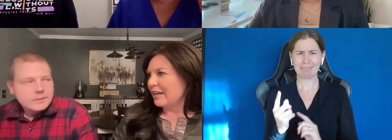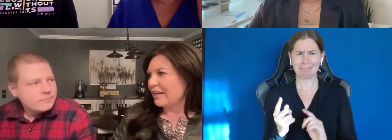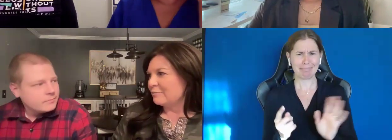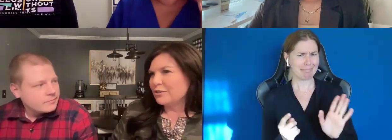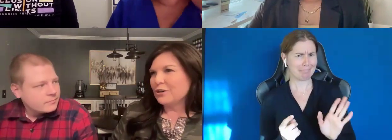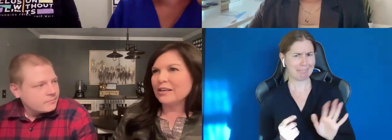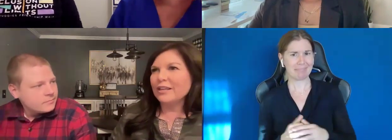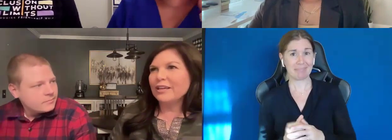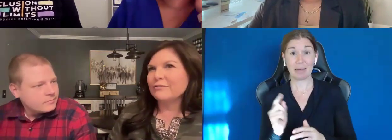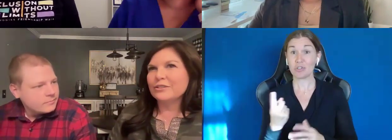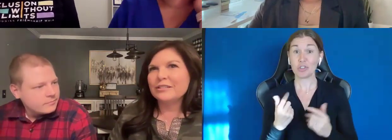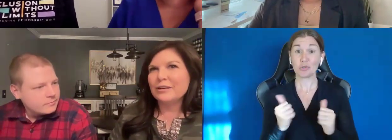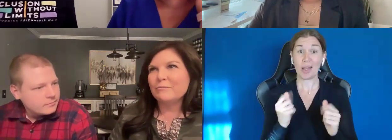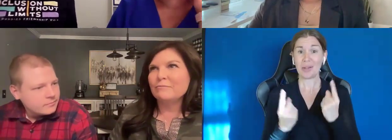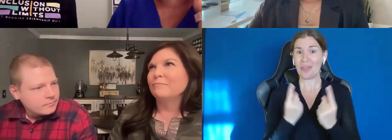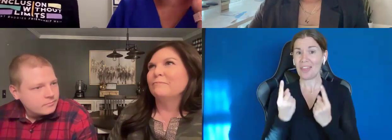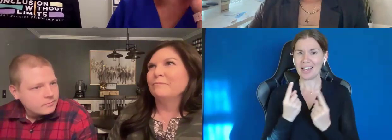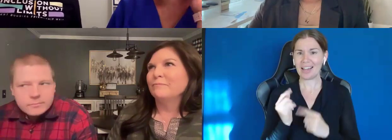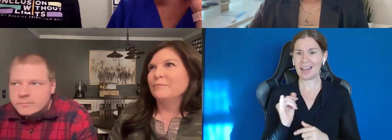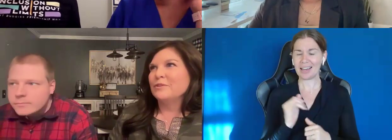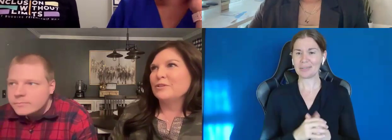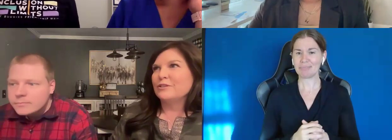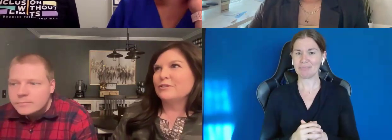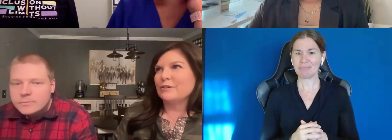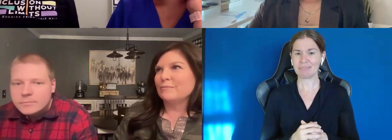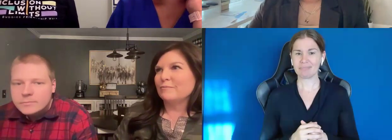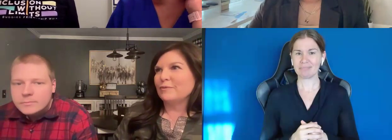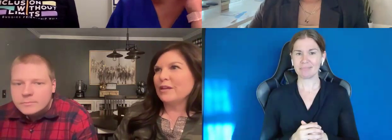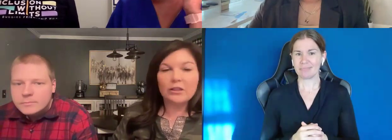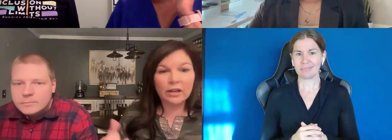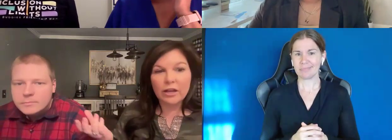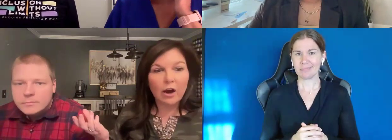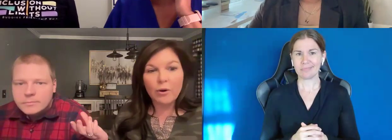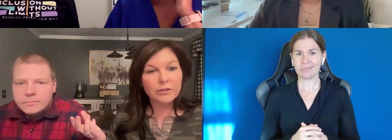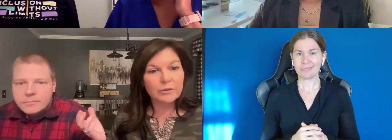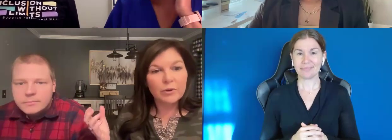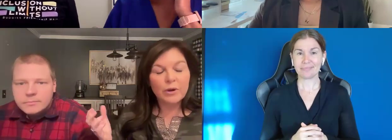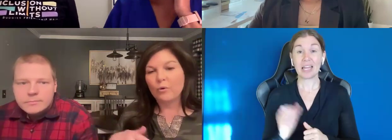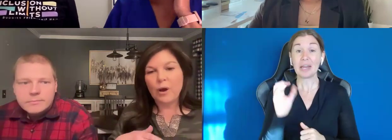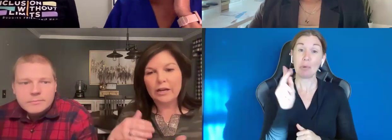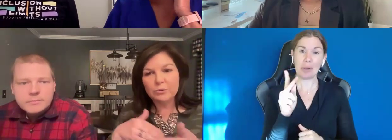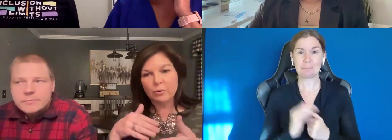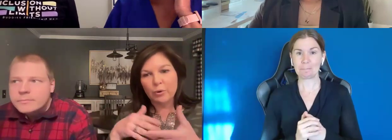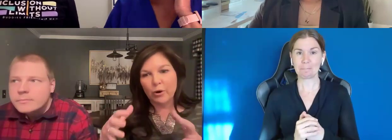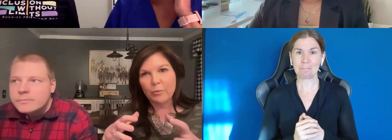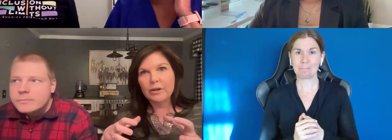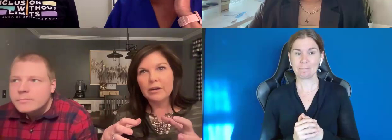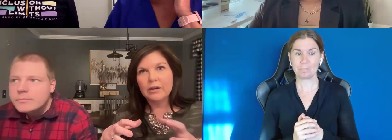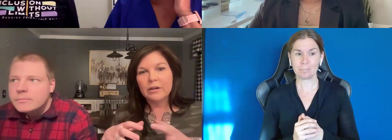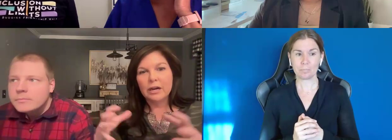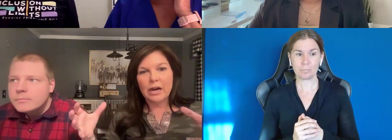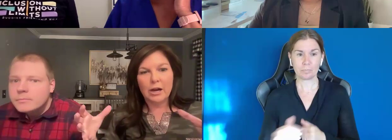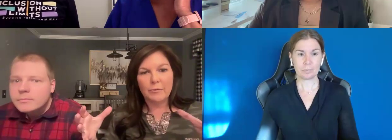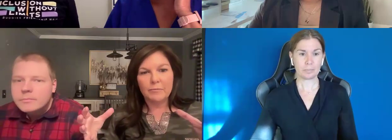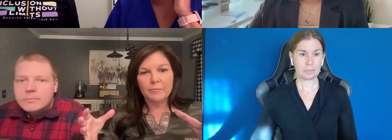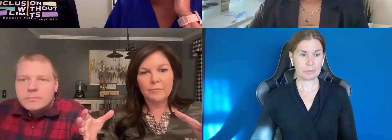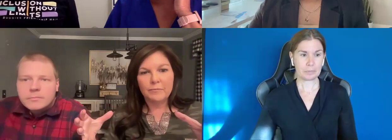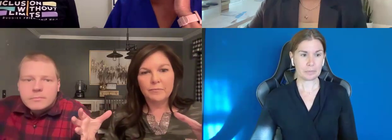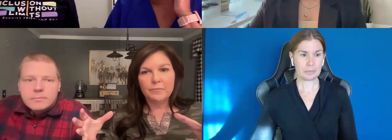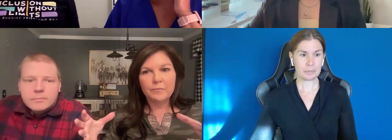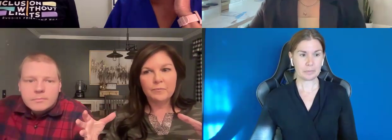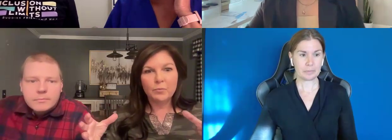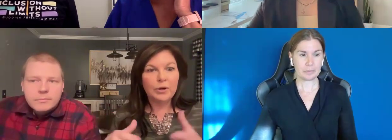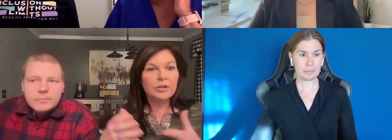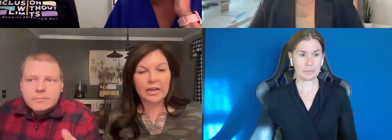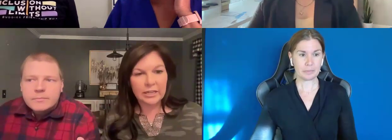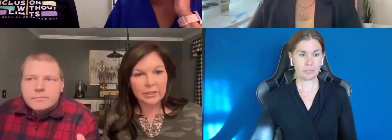Like, I'm just trying to think of just some like, okay, as we're open, we decided to add